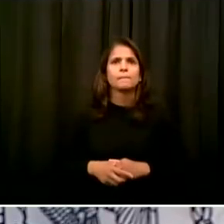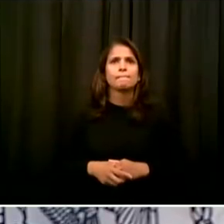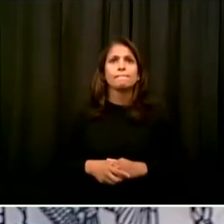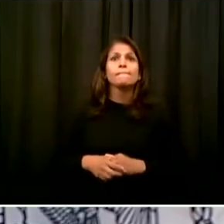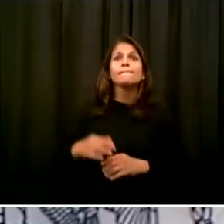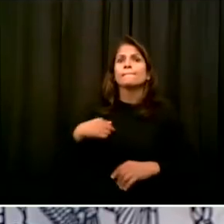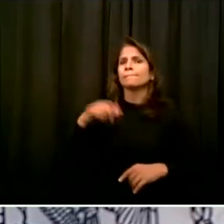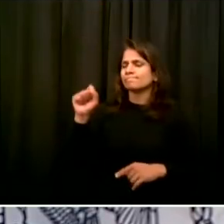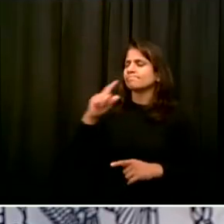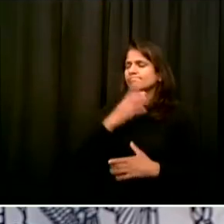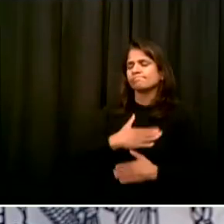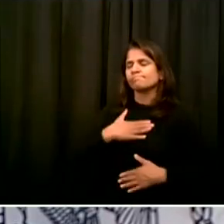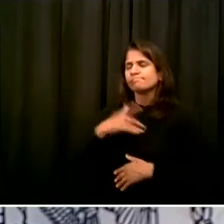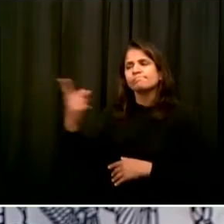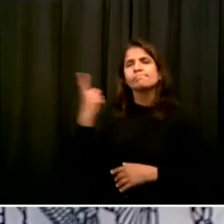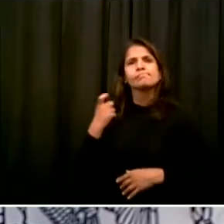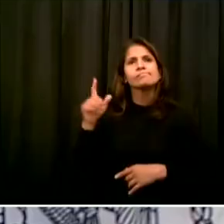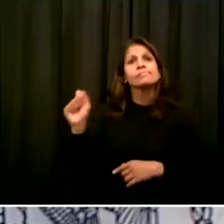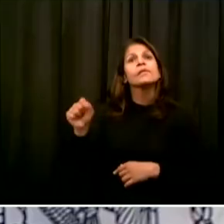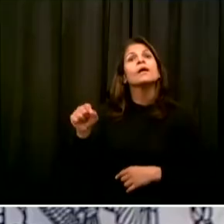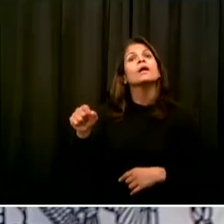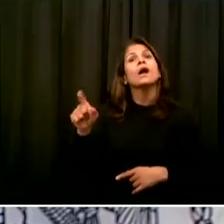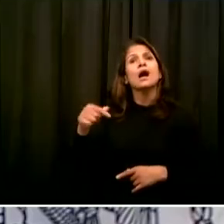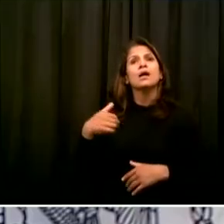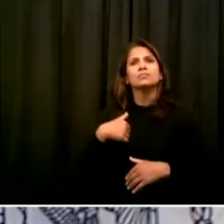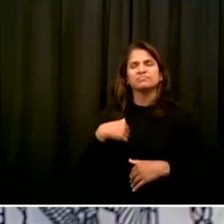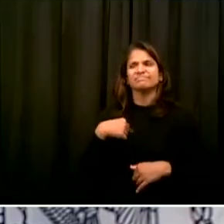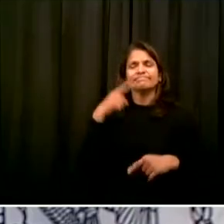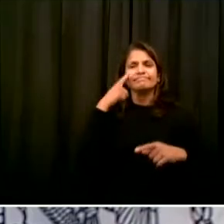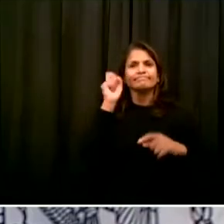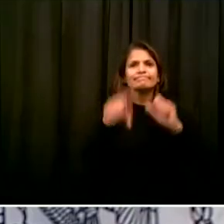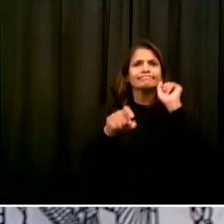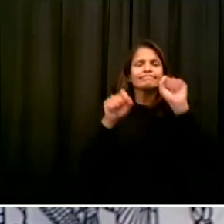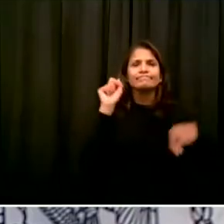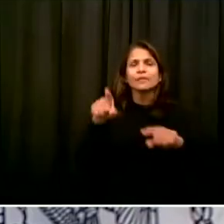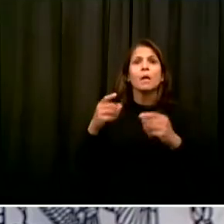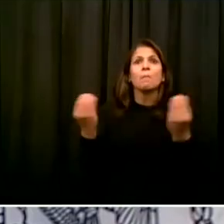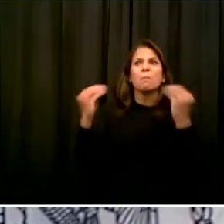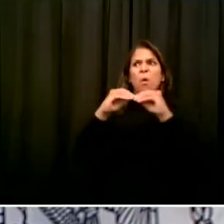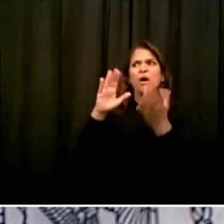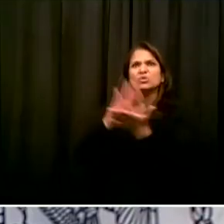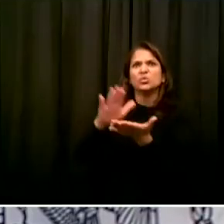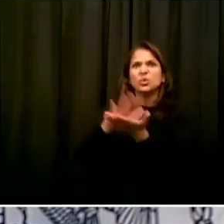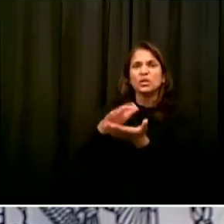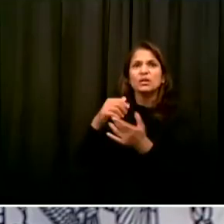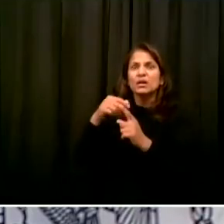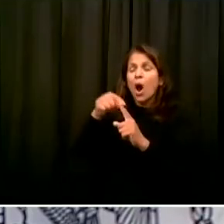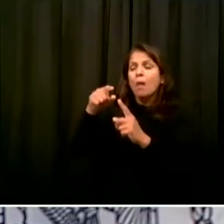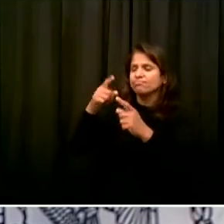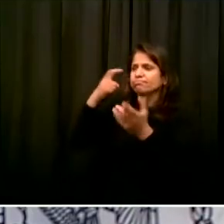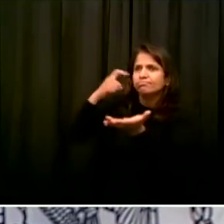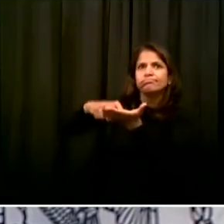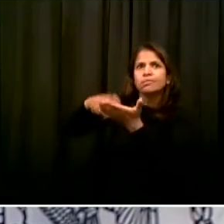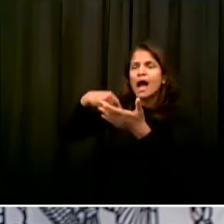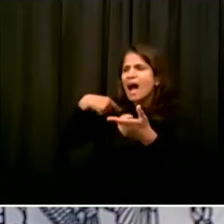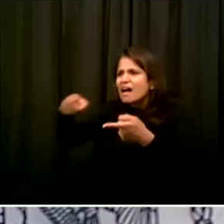APPROPRIATE? I PAPRCIEATE THE QUESTION. I WILL CONTEST A NEW APPROACH, I WOULD SAY WE JUST